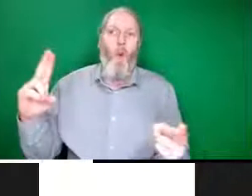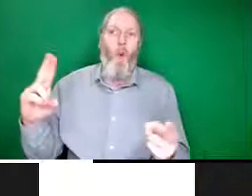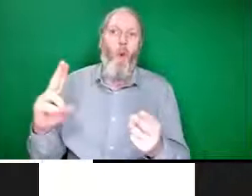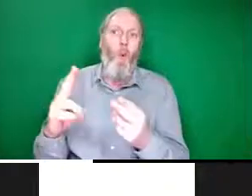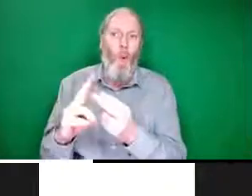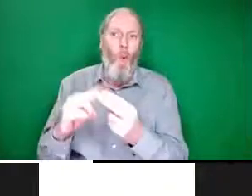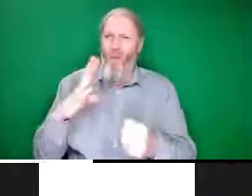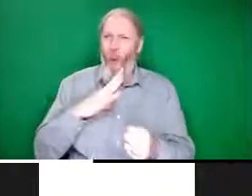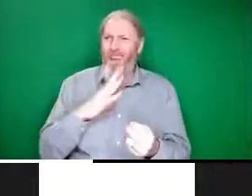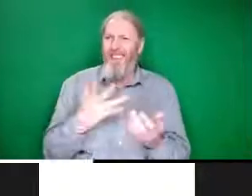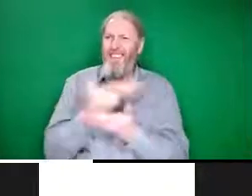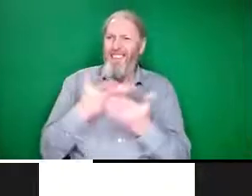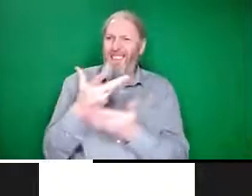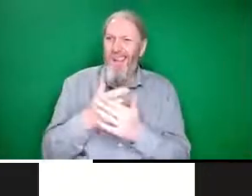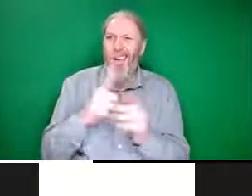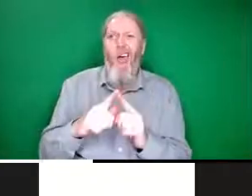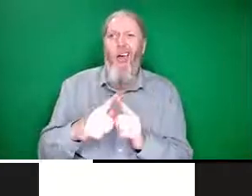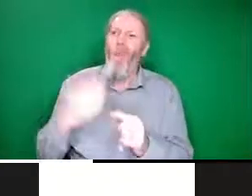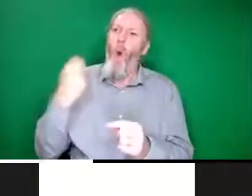And, finally, delivering for high streets and the creative sector.